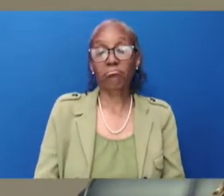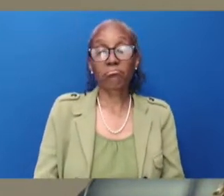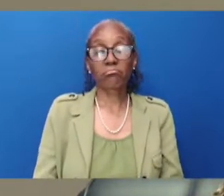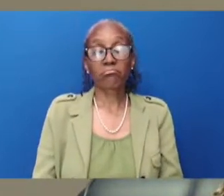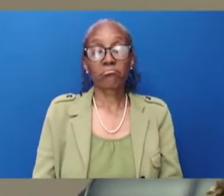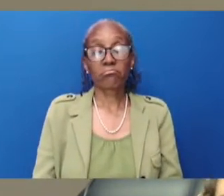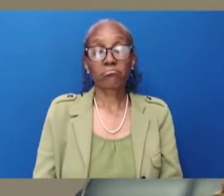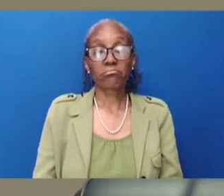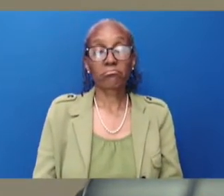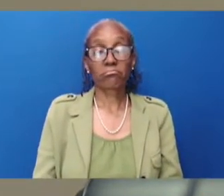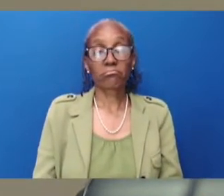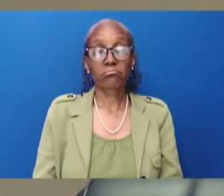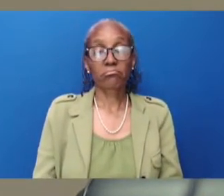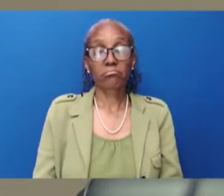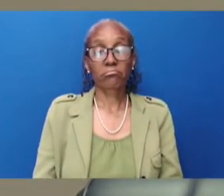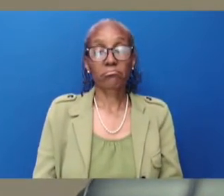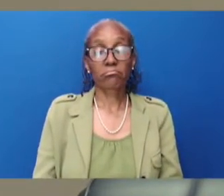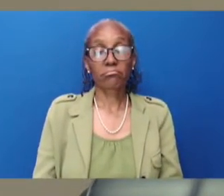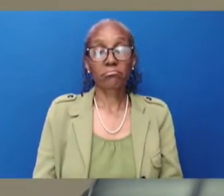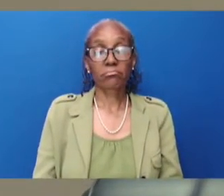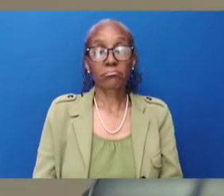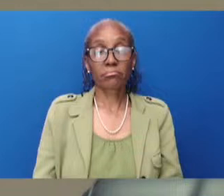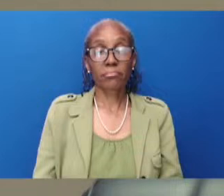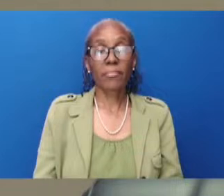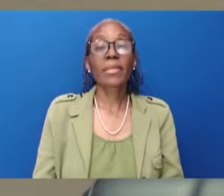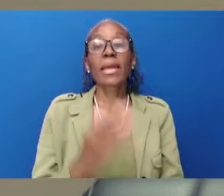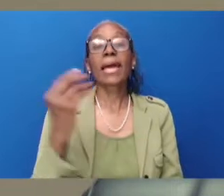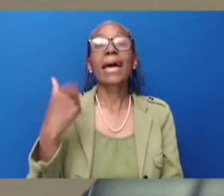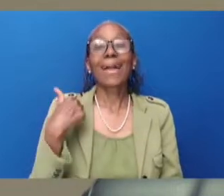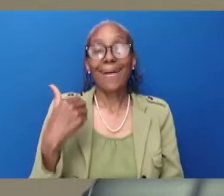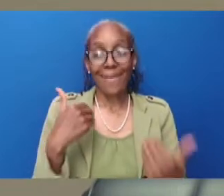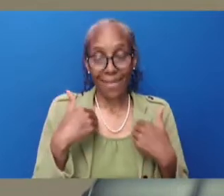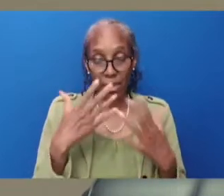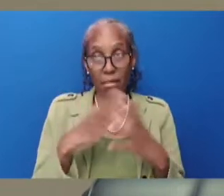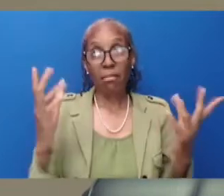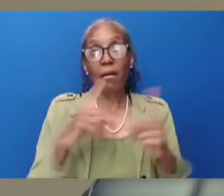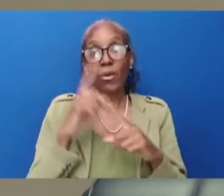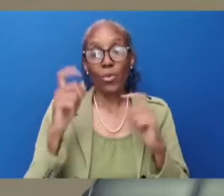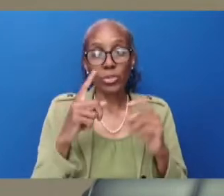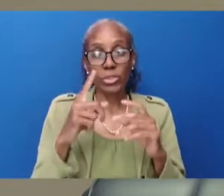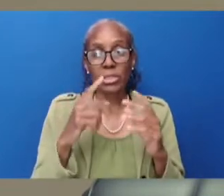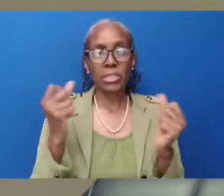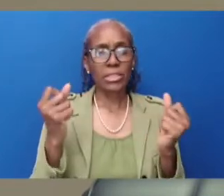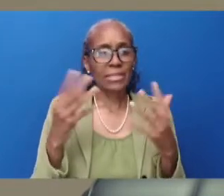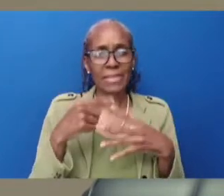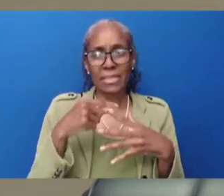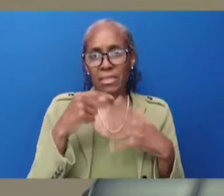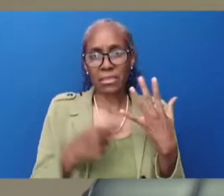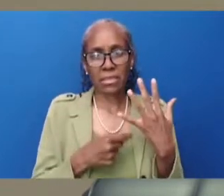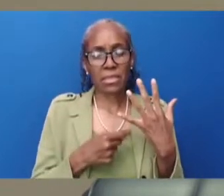I'M GOOD WITH IT.